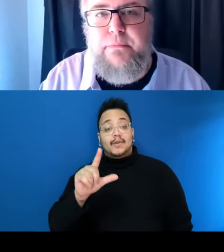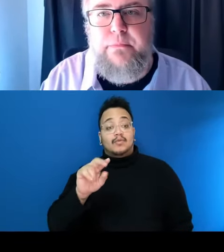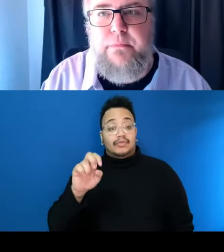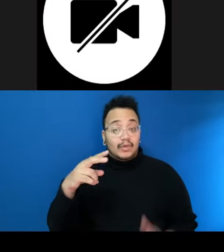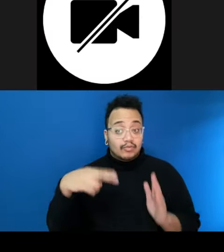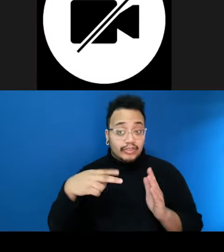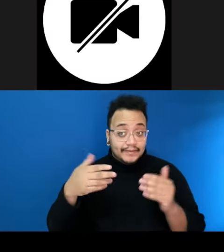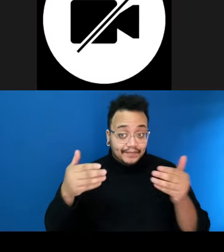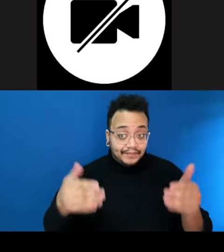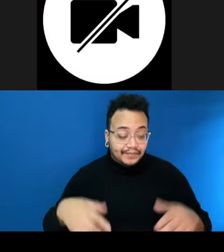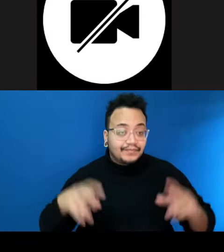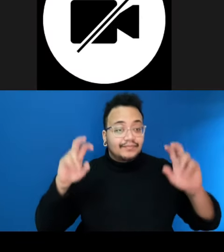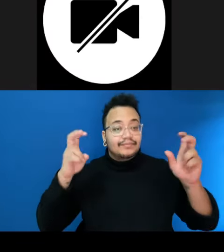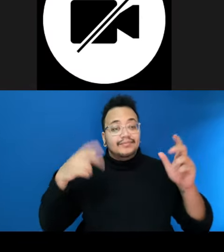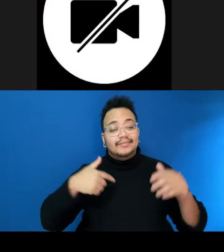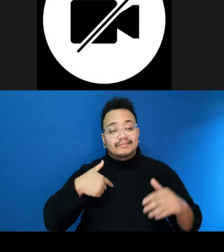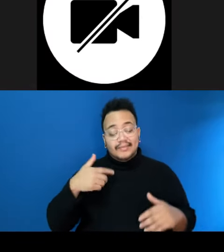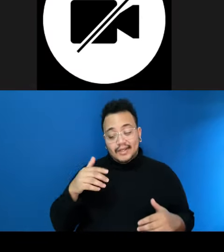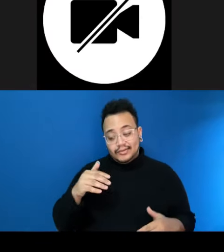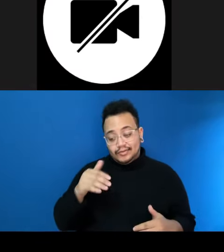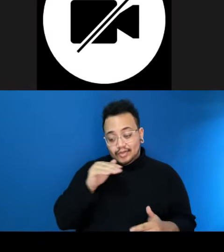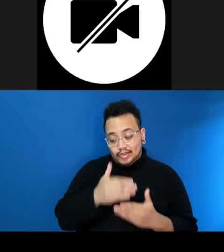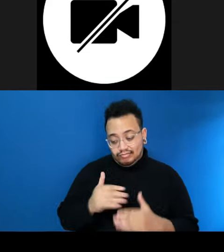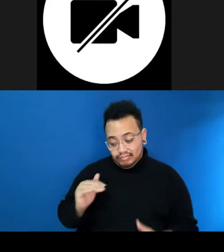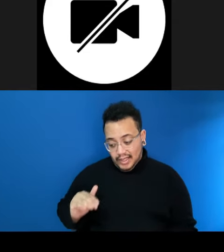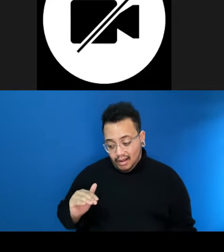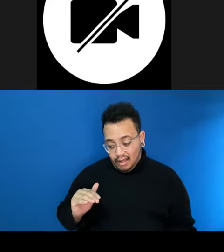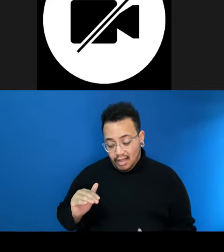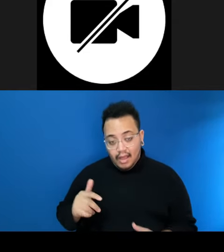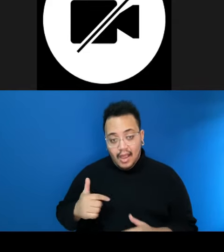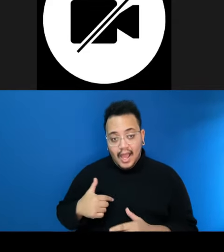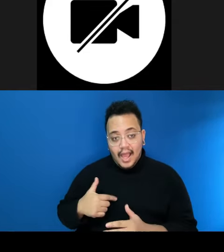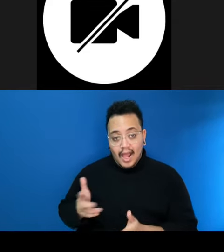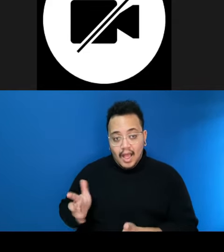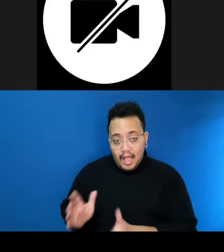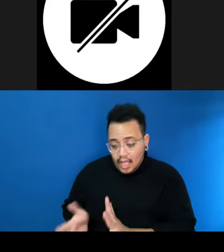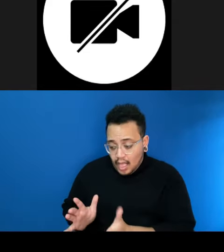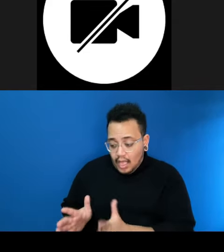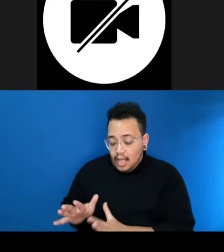[Loree] "When my daughter was little, "I spent so much time fussing over how she looked.